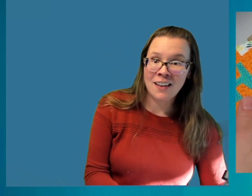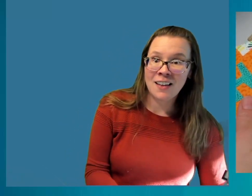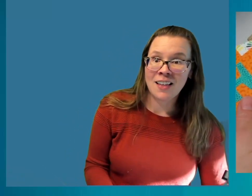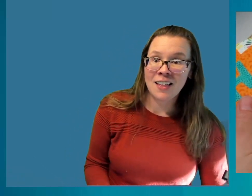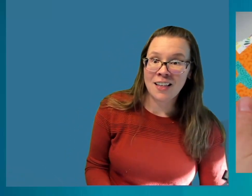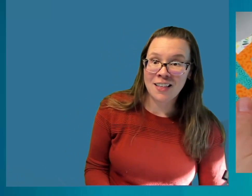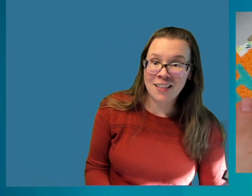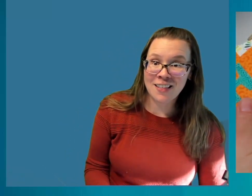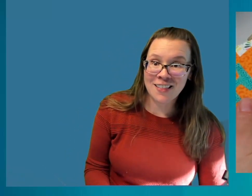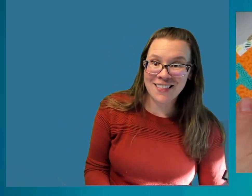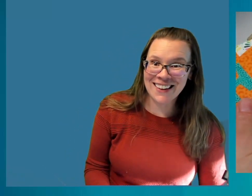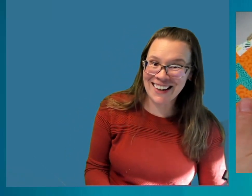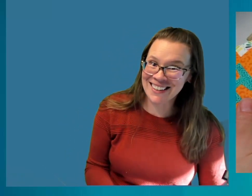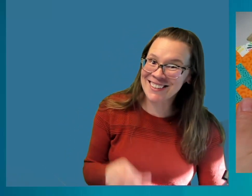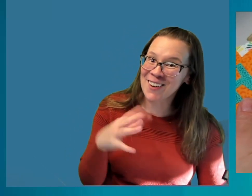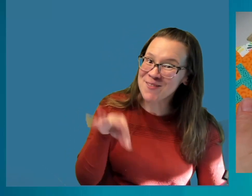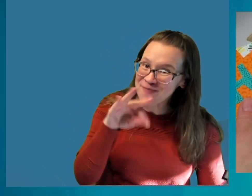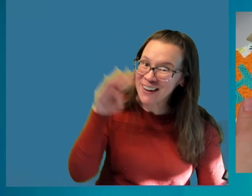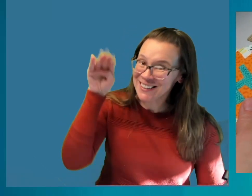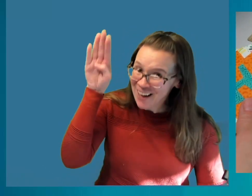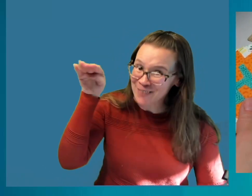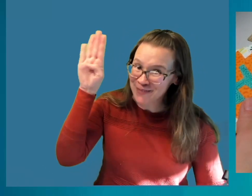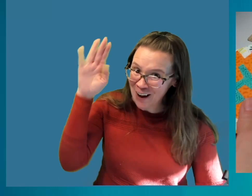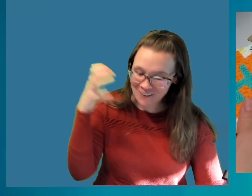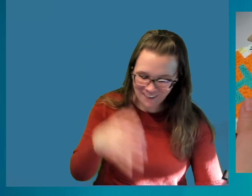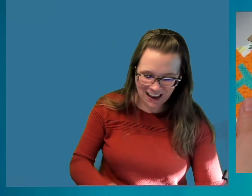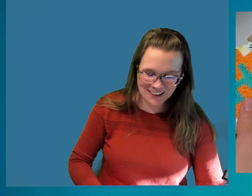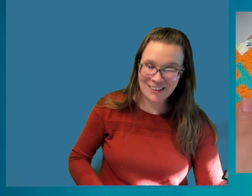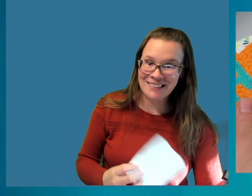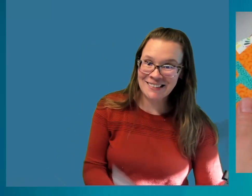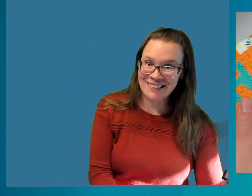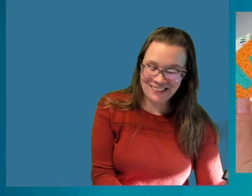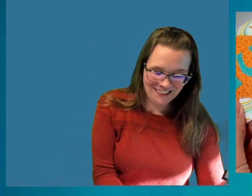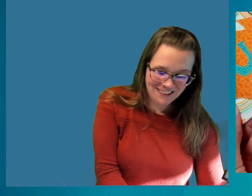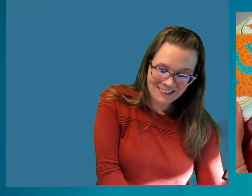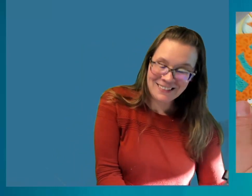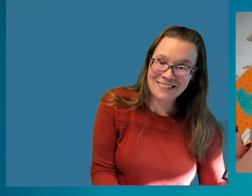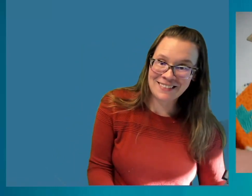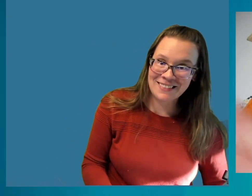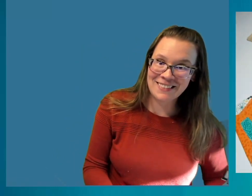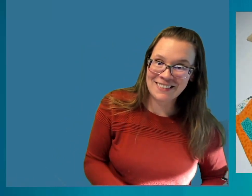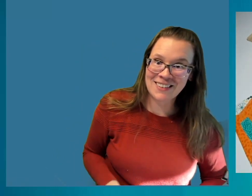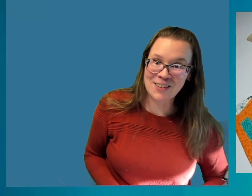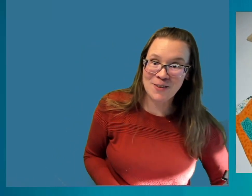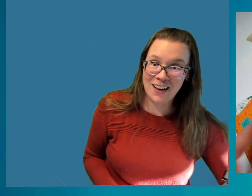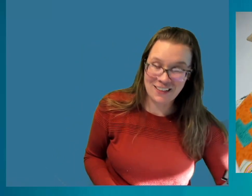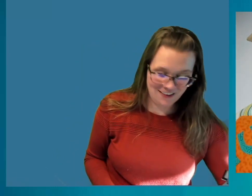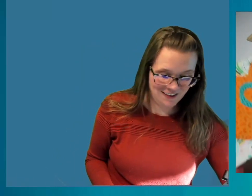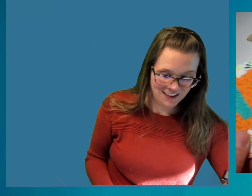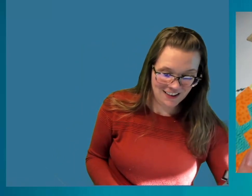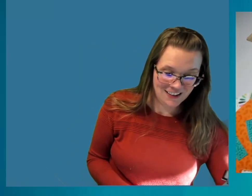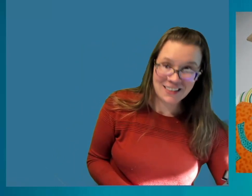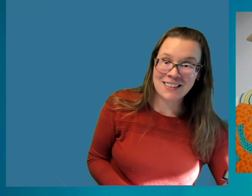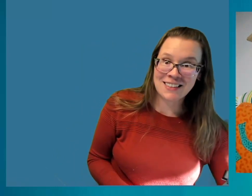gluing the postcard portion upside down on the back. So try to keep the top of your front with